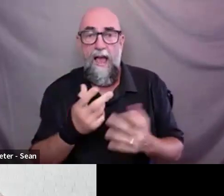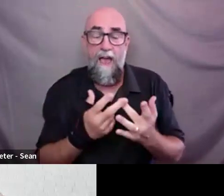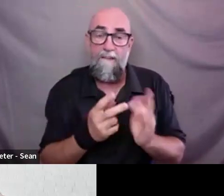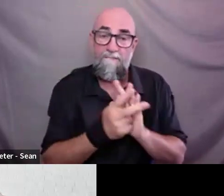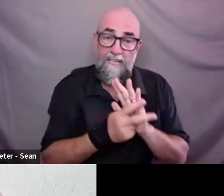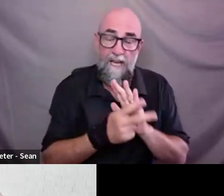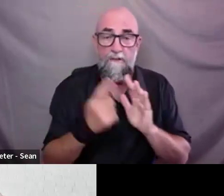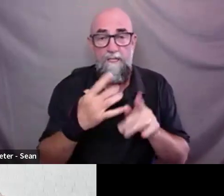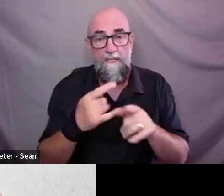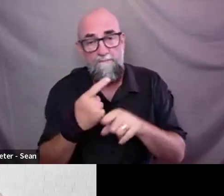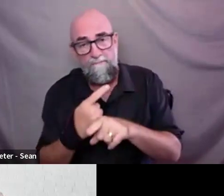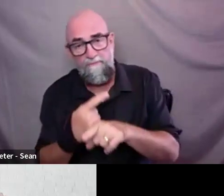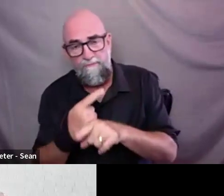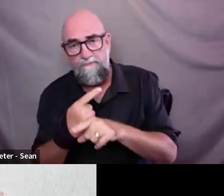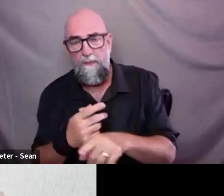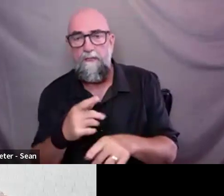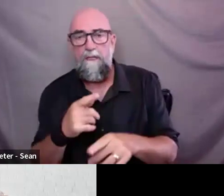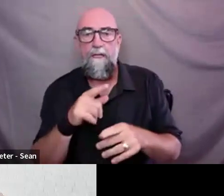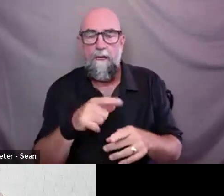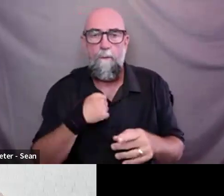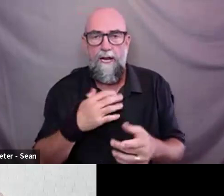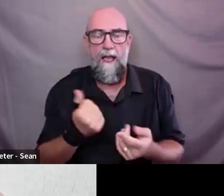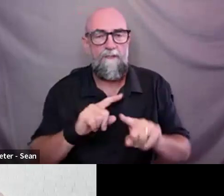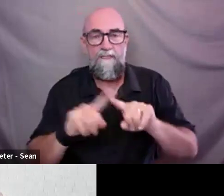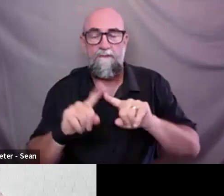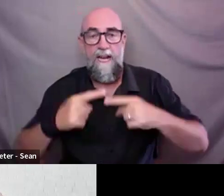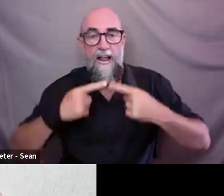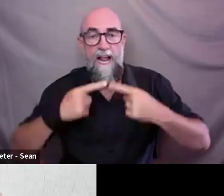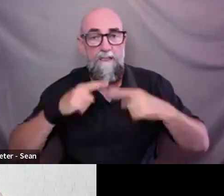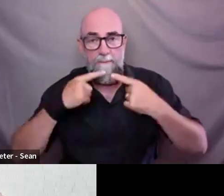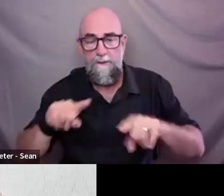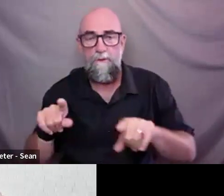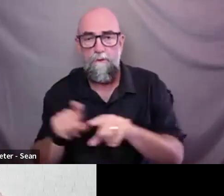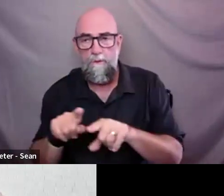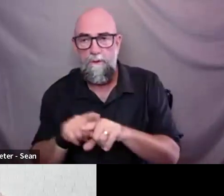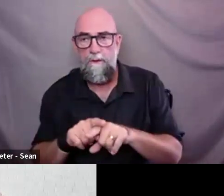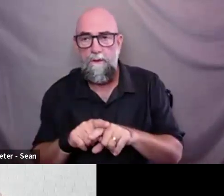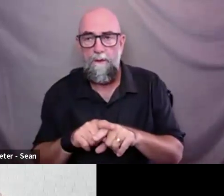further announcements about other governance resources that will be available. I will close it there, thank you.